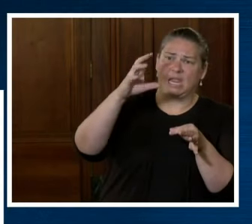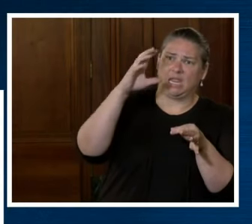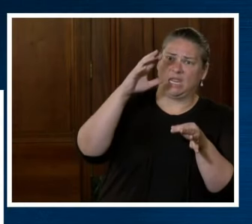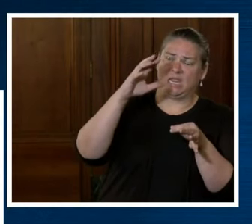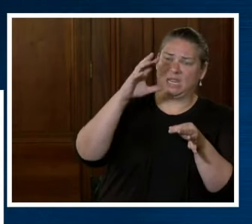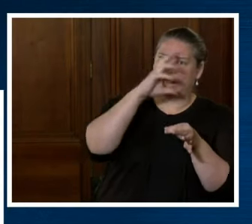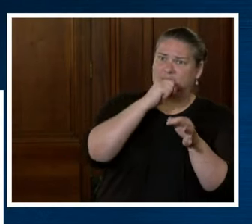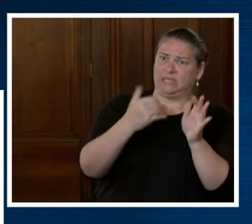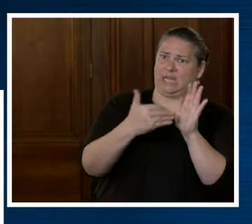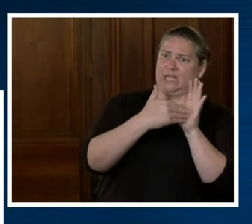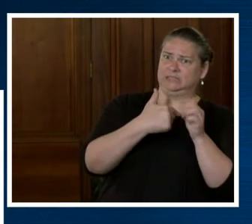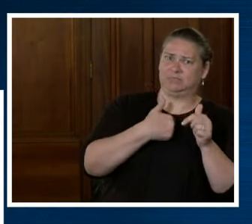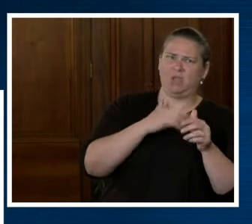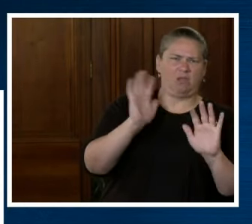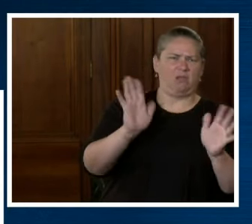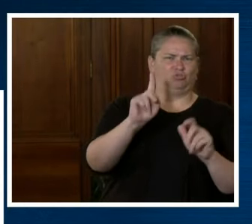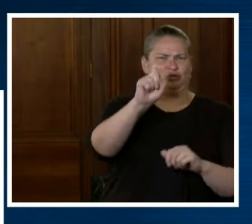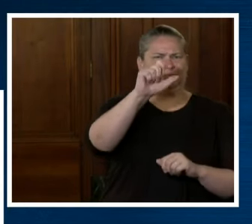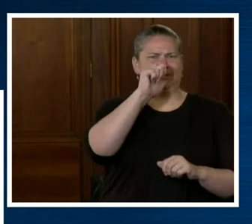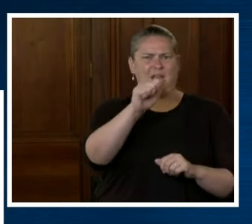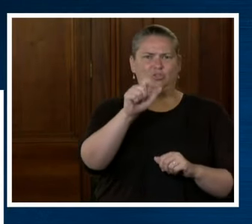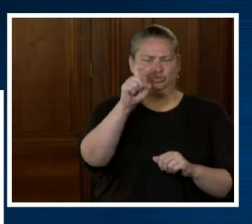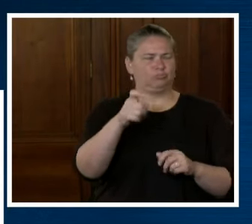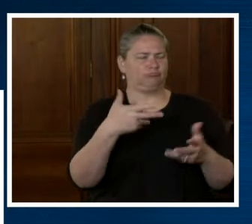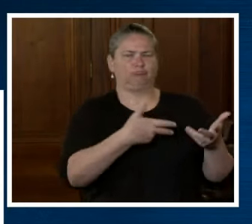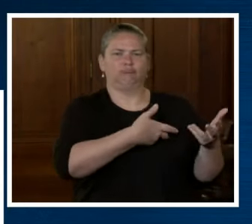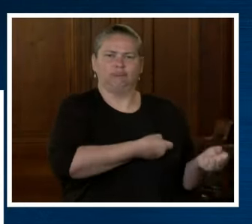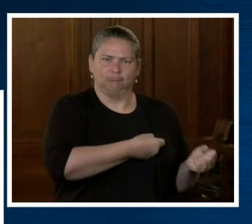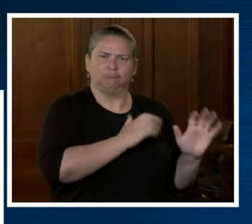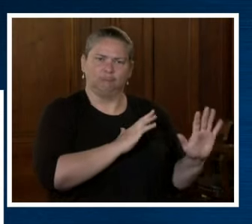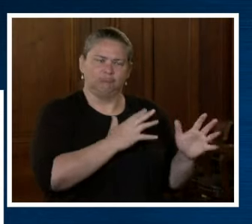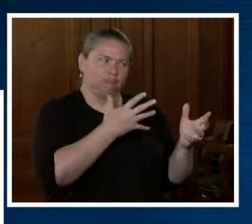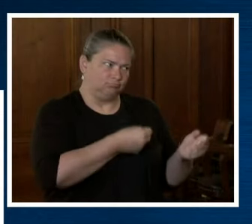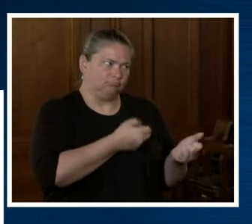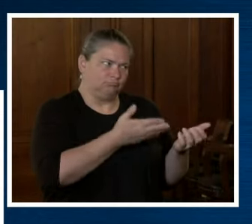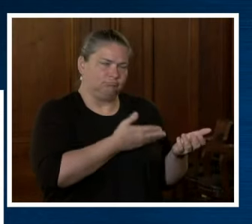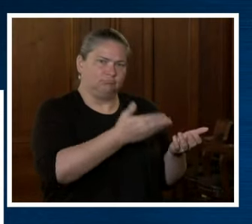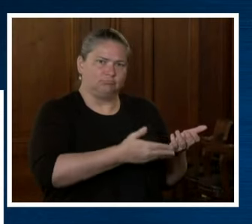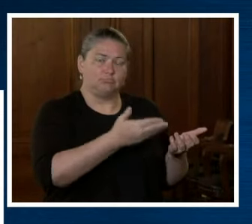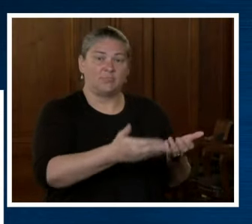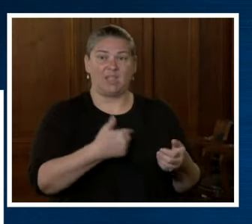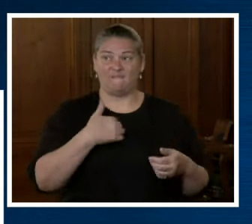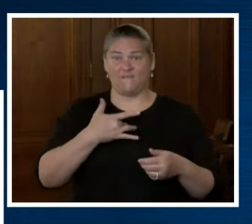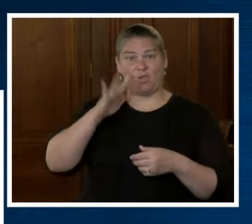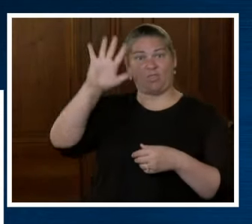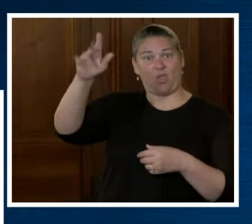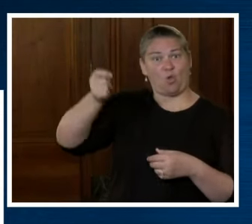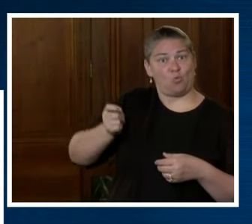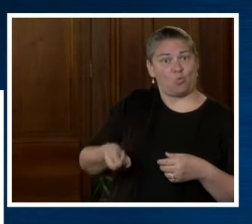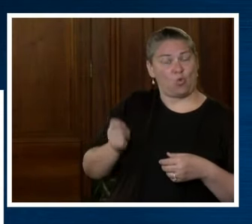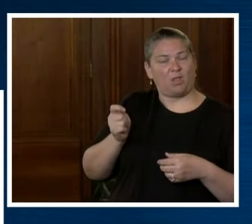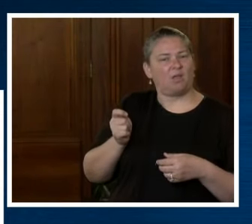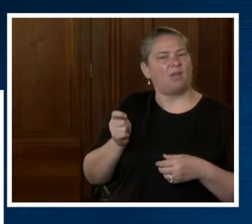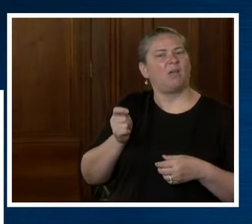ALL RIGHT.